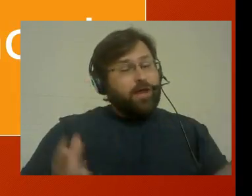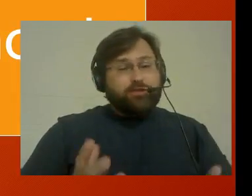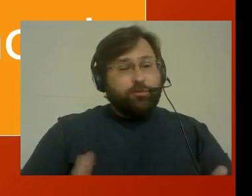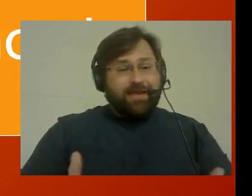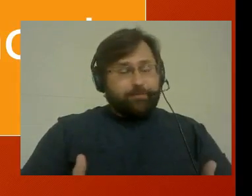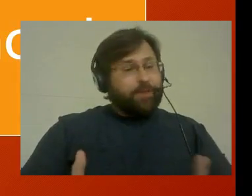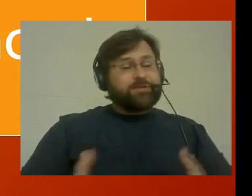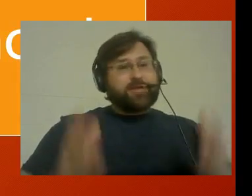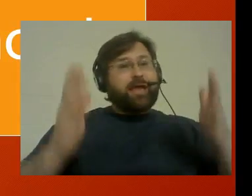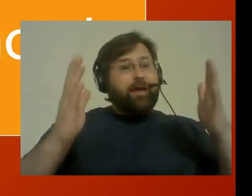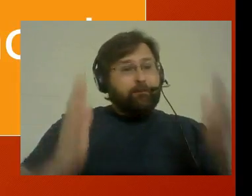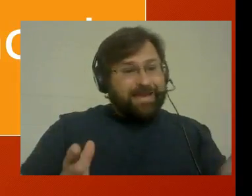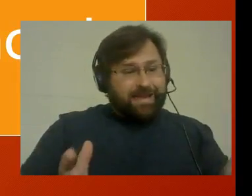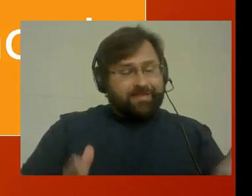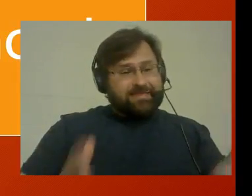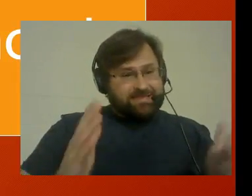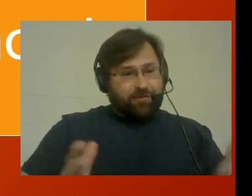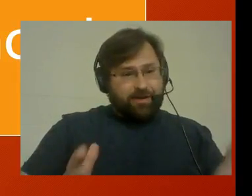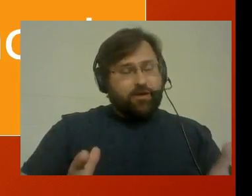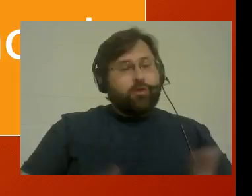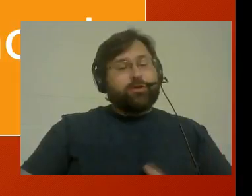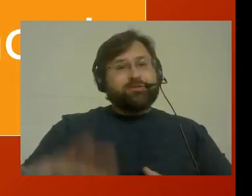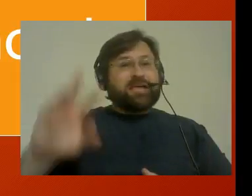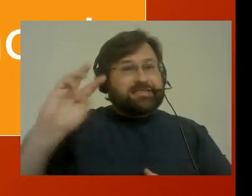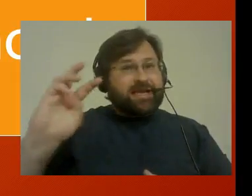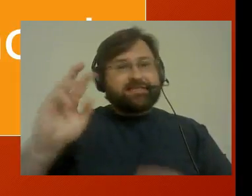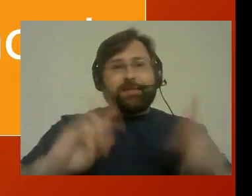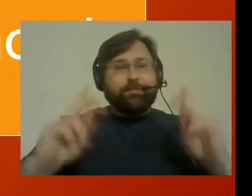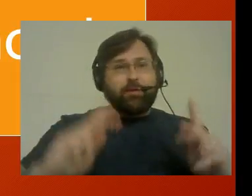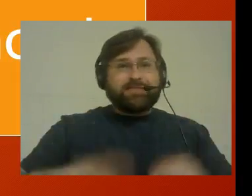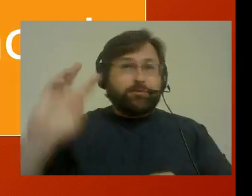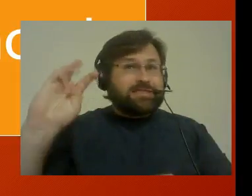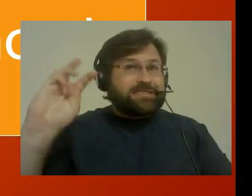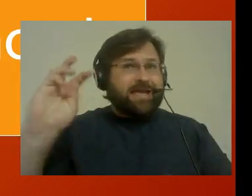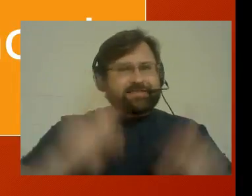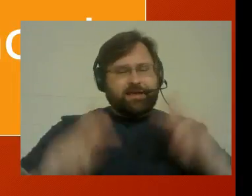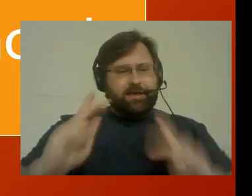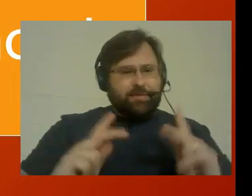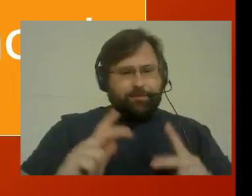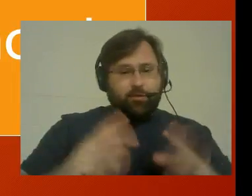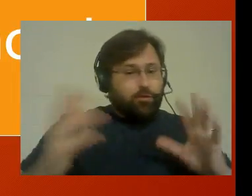meaning perhaps there's a meaning of that's different when you say six people as opposed to six people